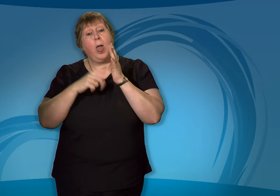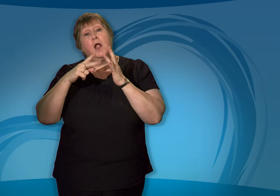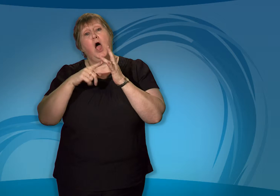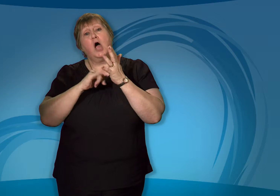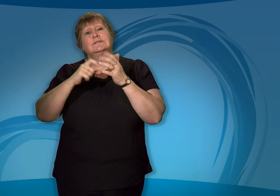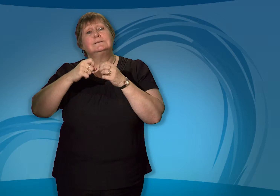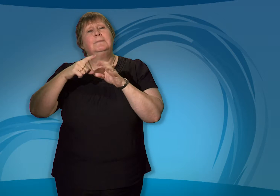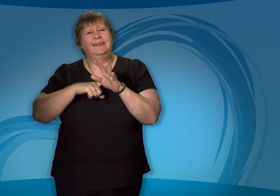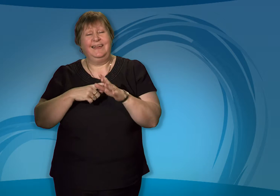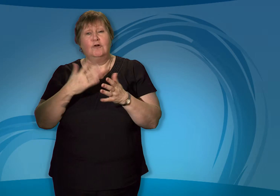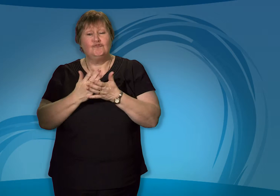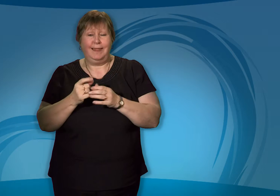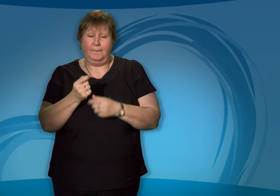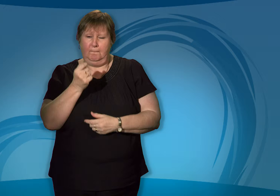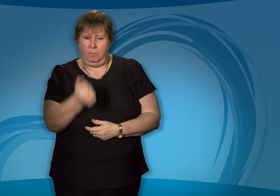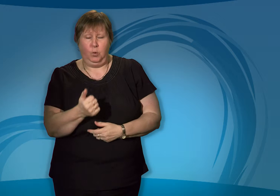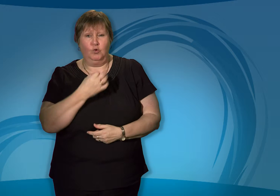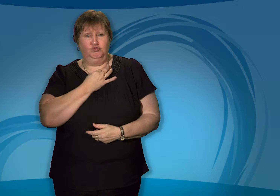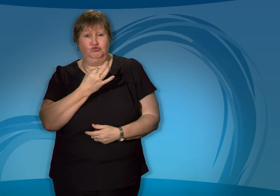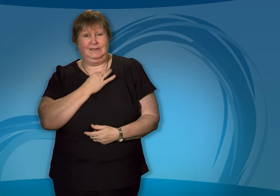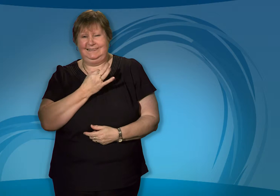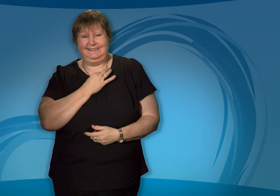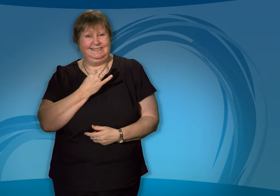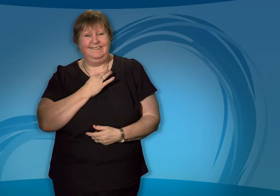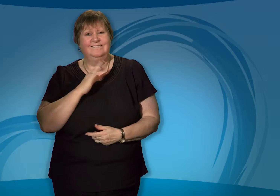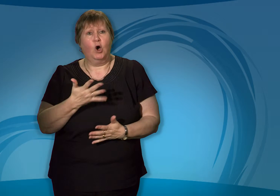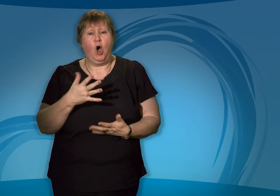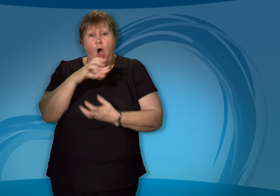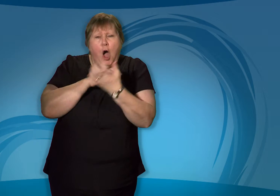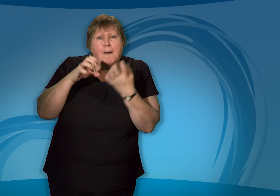Colonoscopy has a very low risk of serious complications